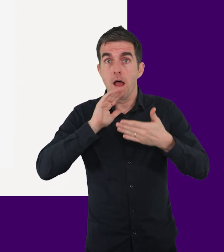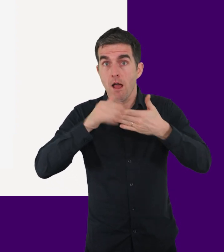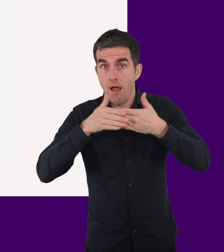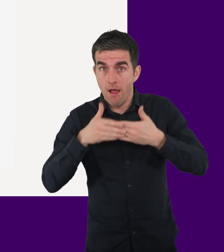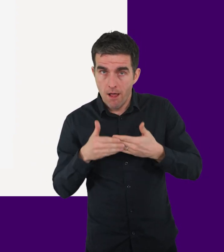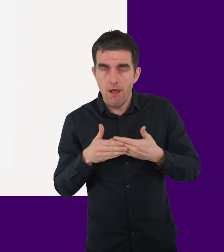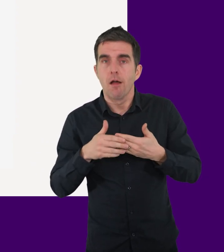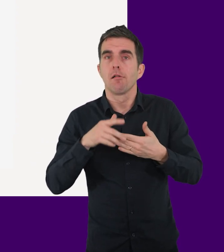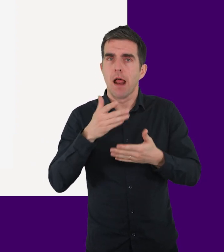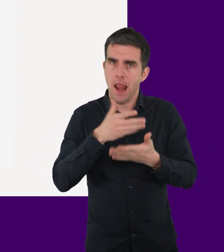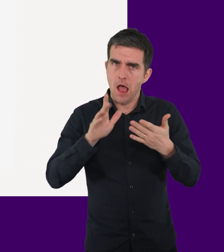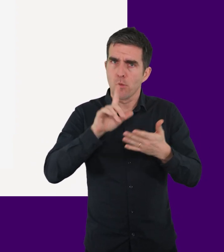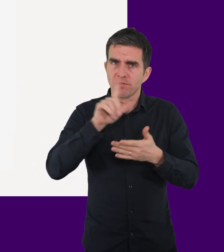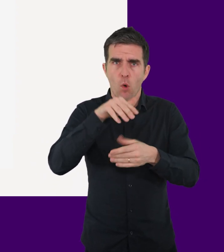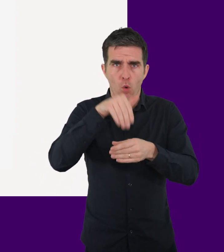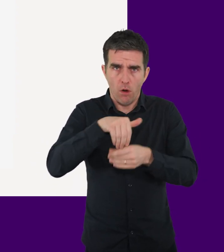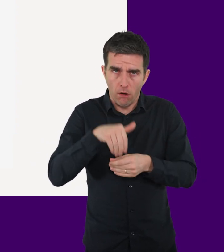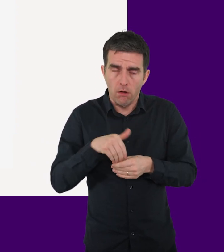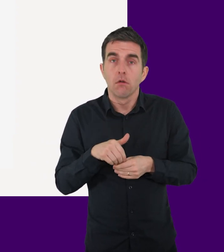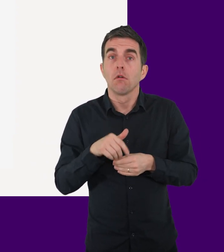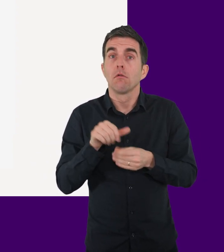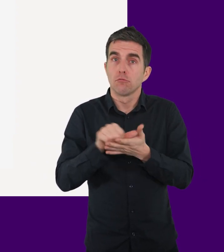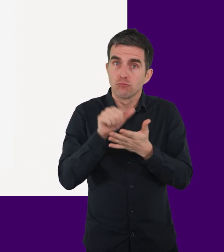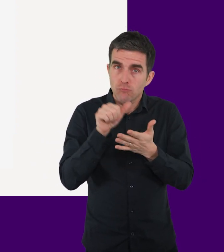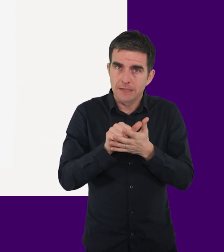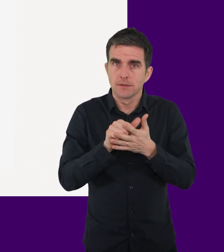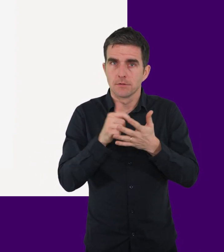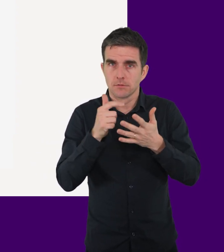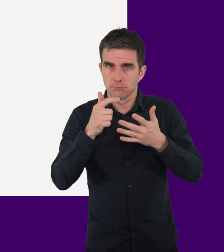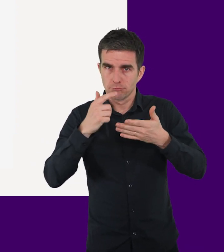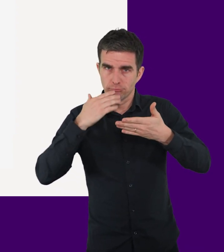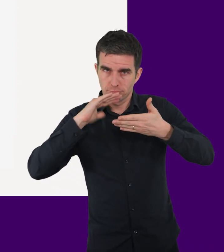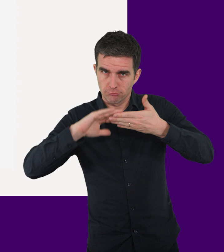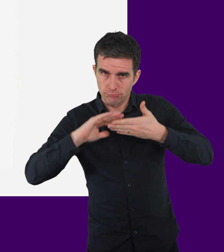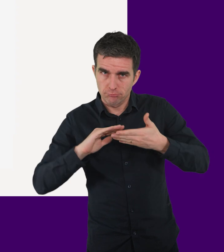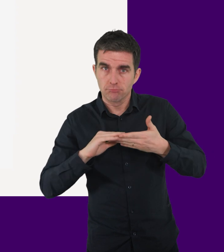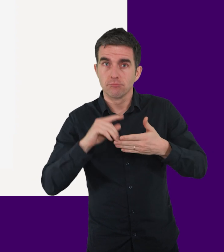Labels are usually above input fields and combo boxes and to the right of radio buttons and checkboxes.